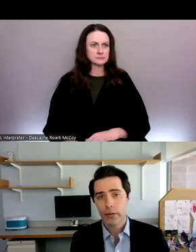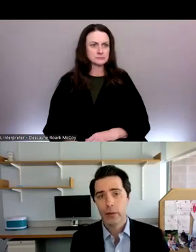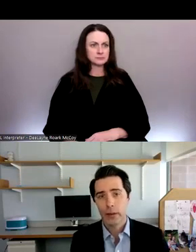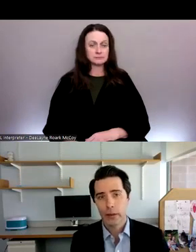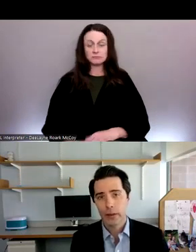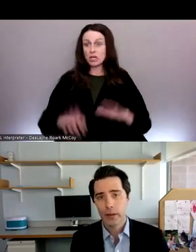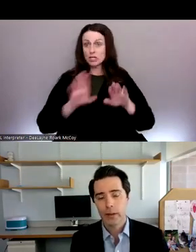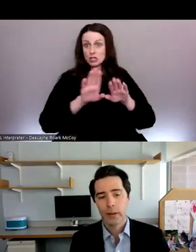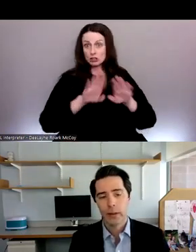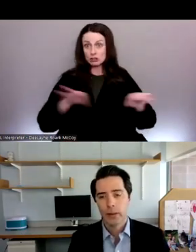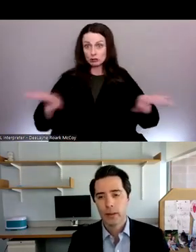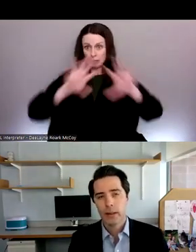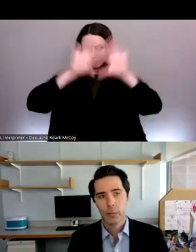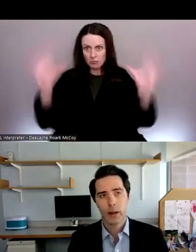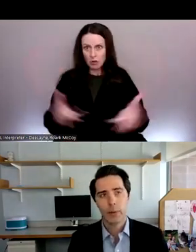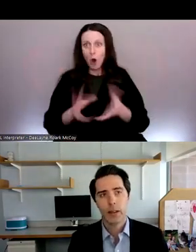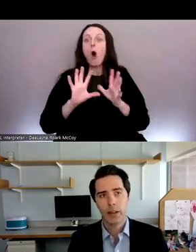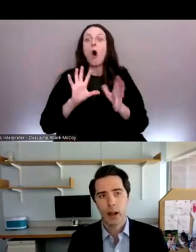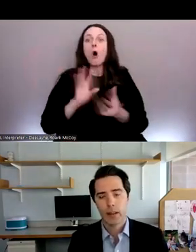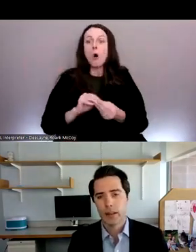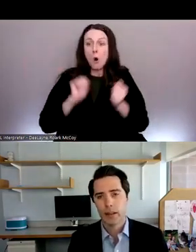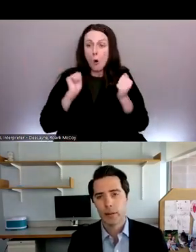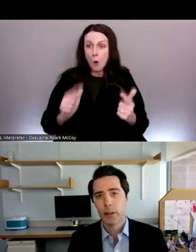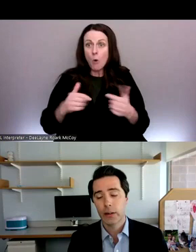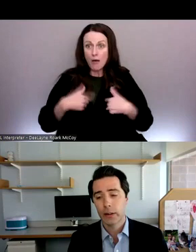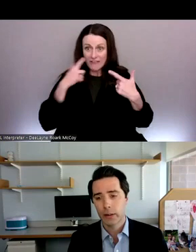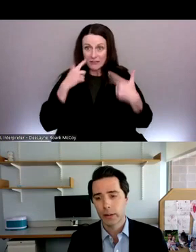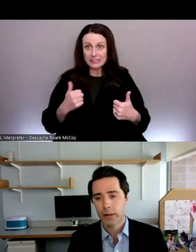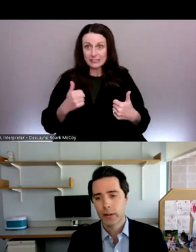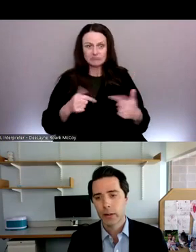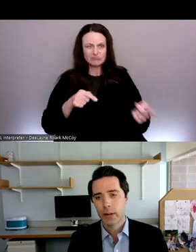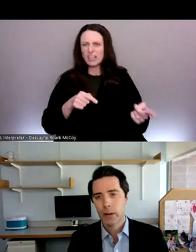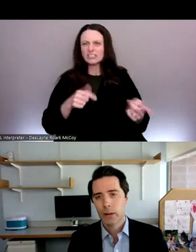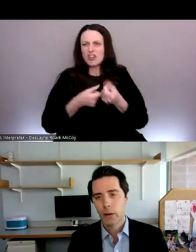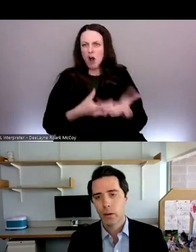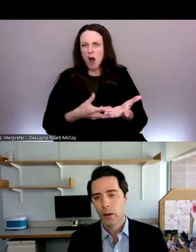have hearing loss this sums up the